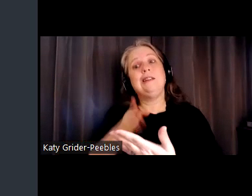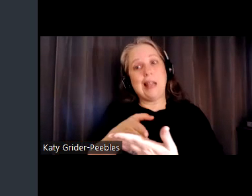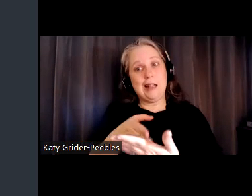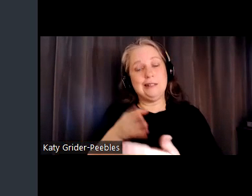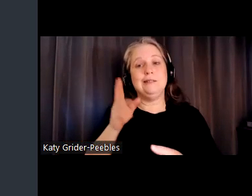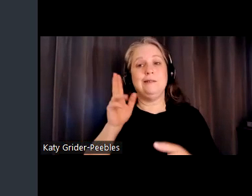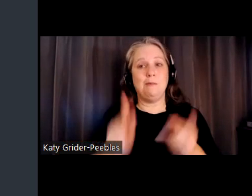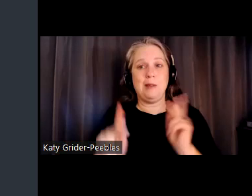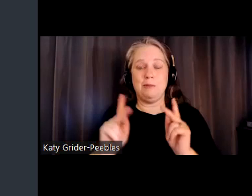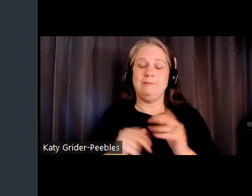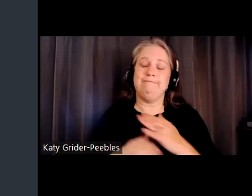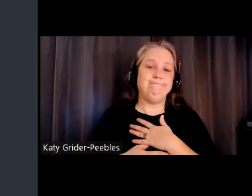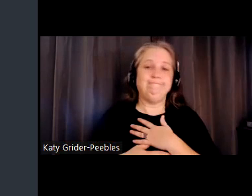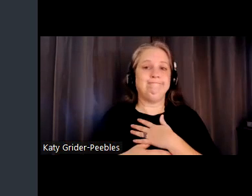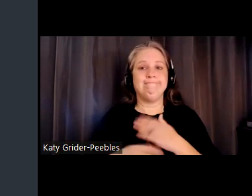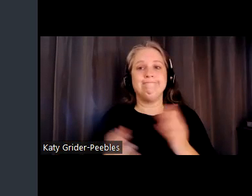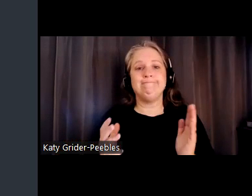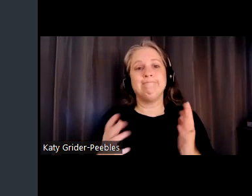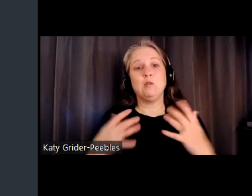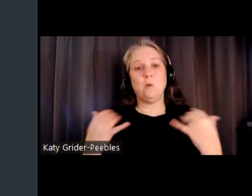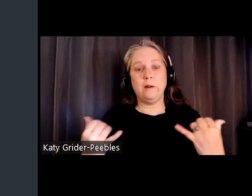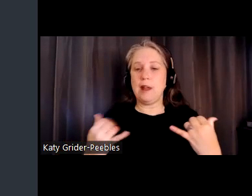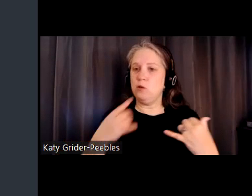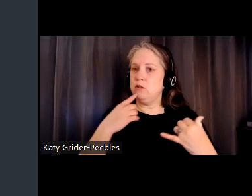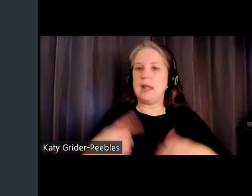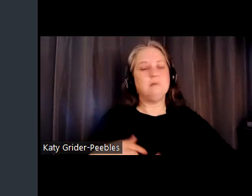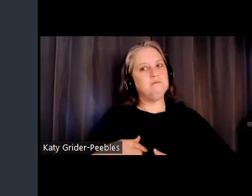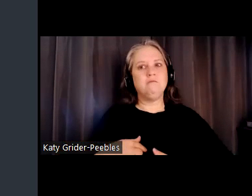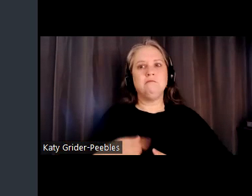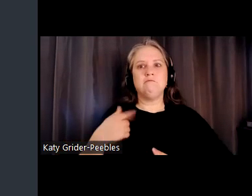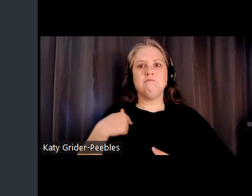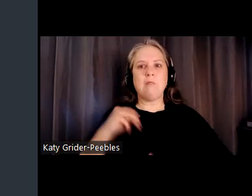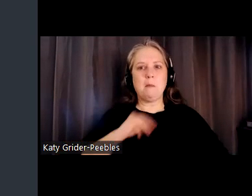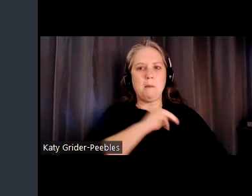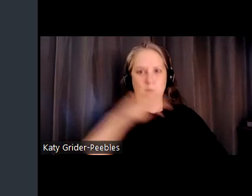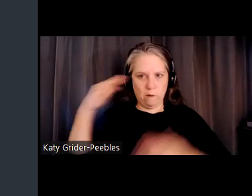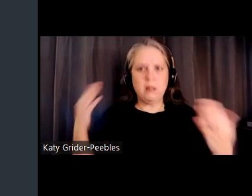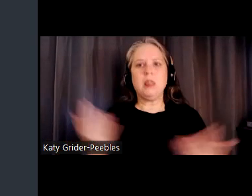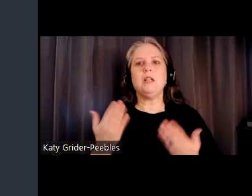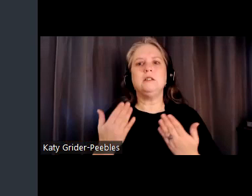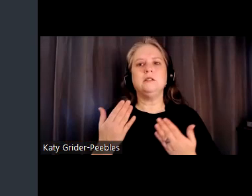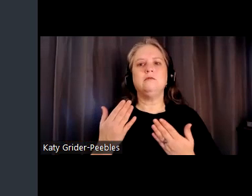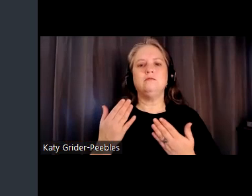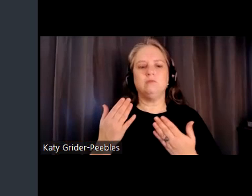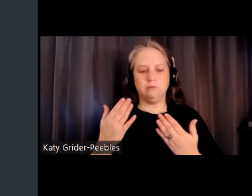right here, coming out and saying I'm a member of this diverse community is a